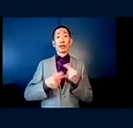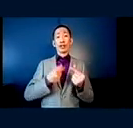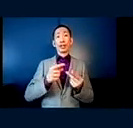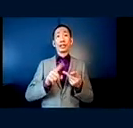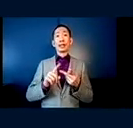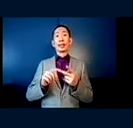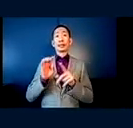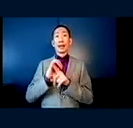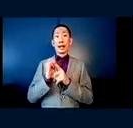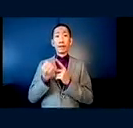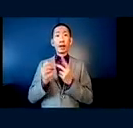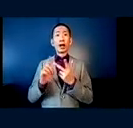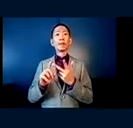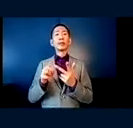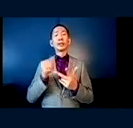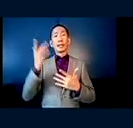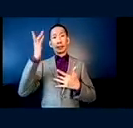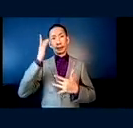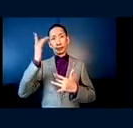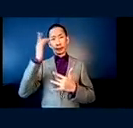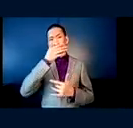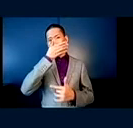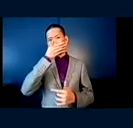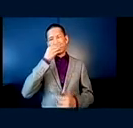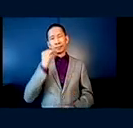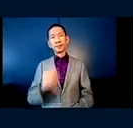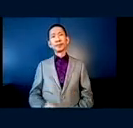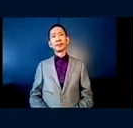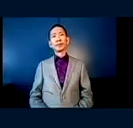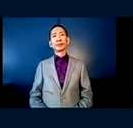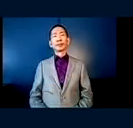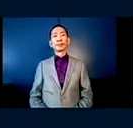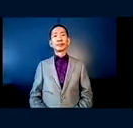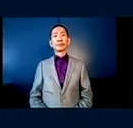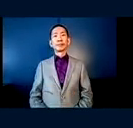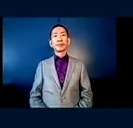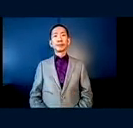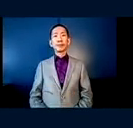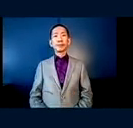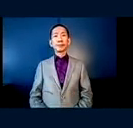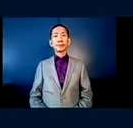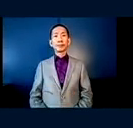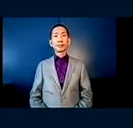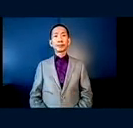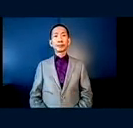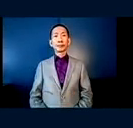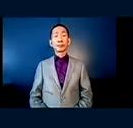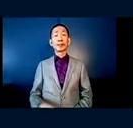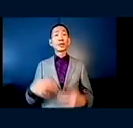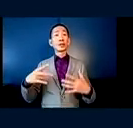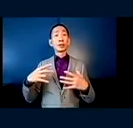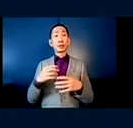RELATIONSHIP BETWEEN OUR GENES, THE ENVIRONMENT, AND DISEASE. NEXT SLIDE.